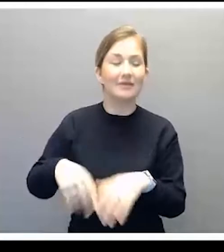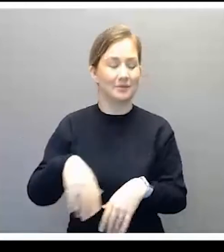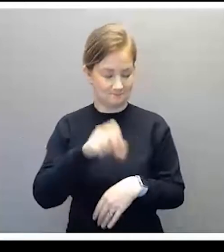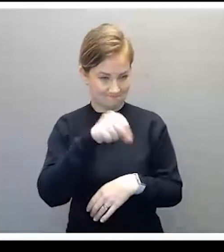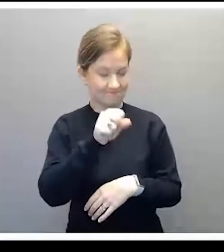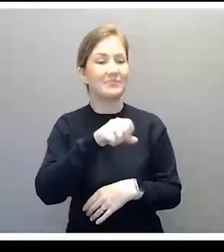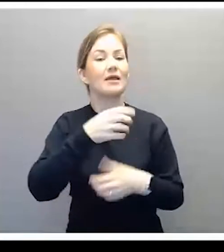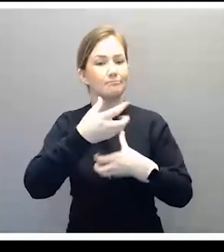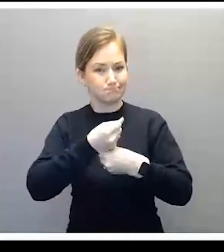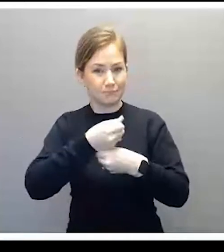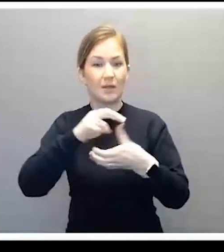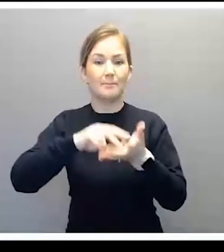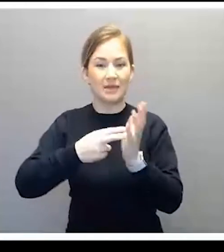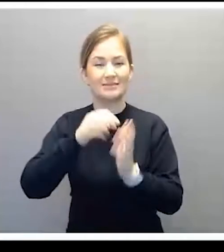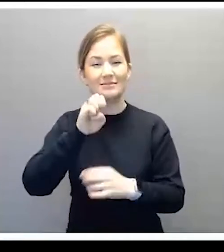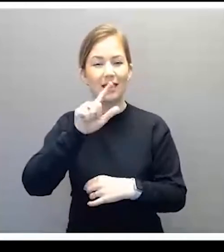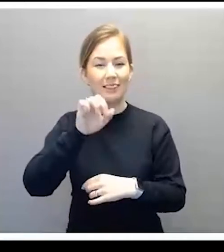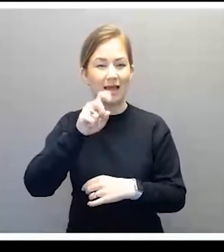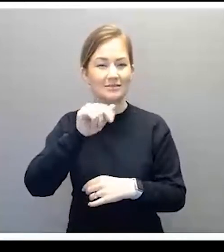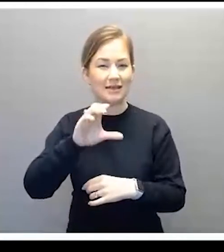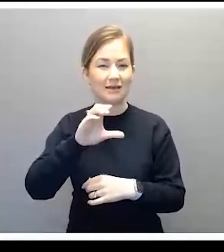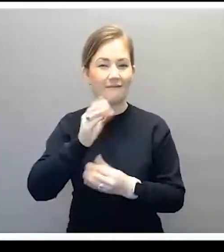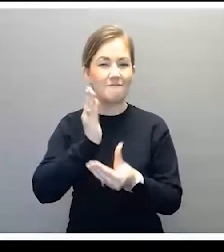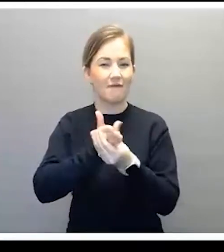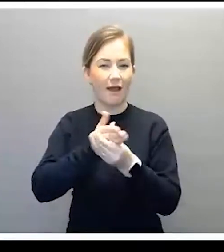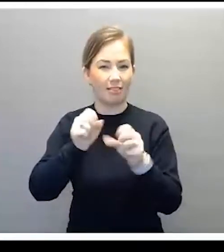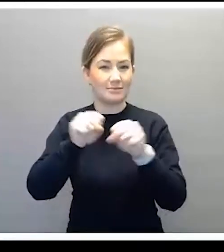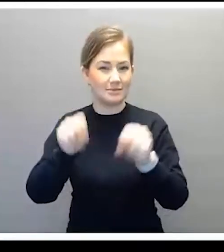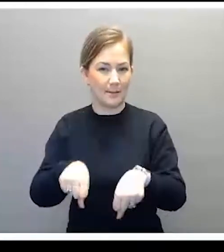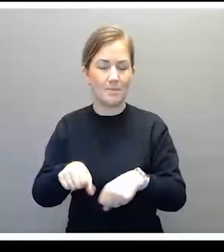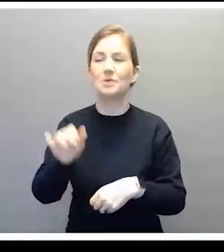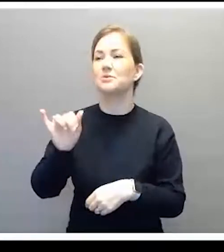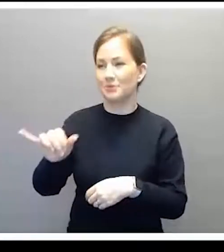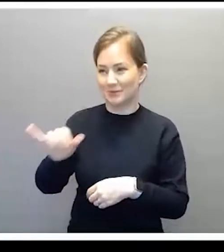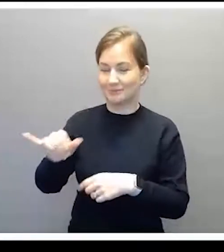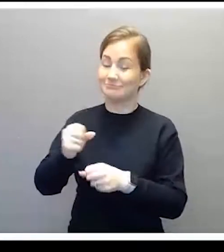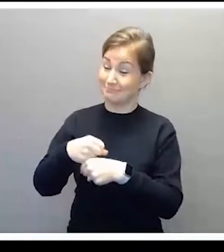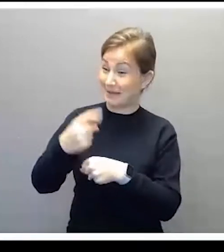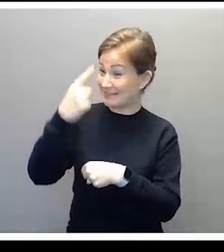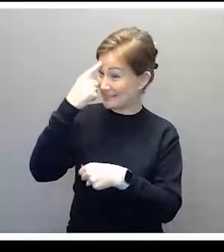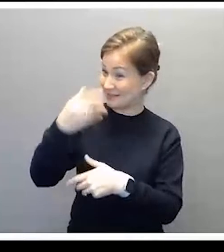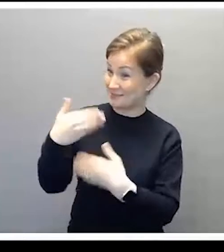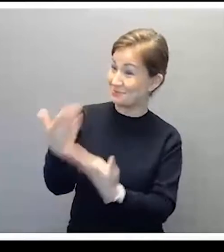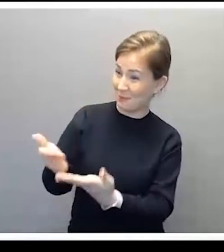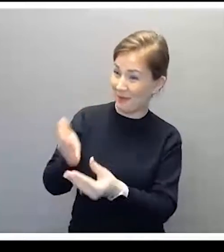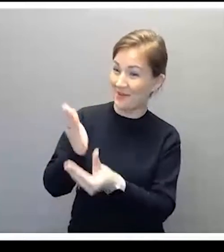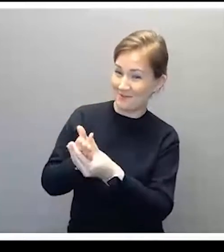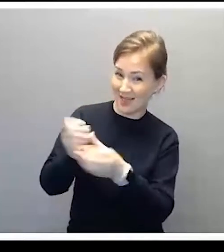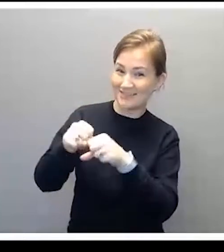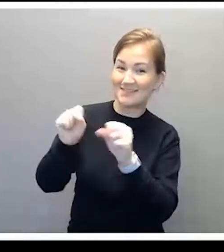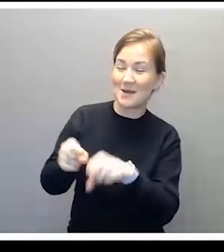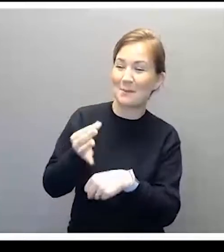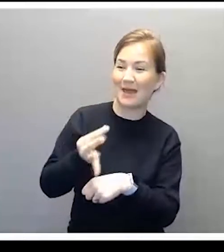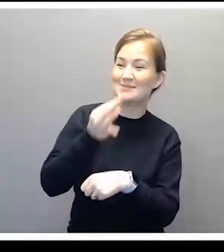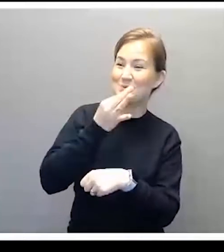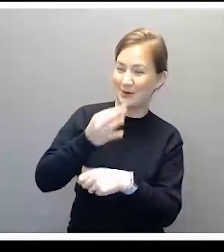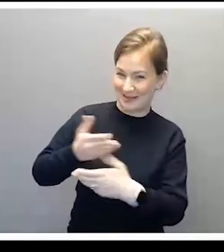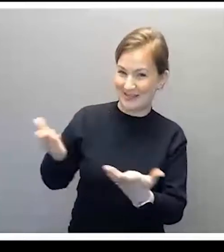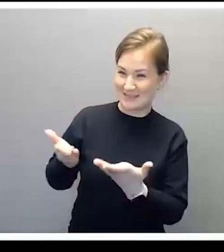EFS stands for Elastic File System is what it stands for. All right, so it makes sense that you're the file system expert to be here.